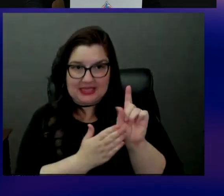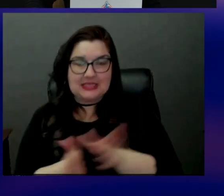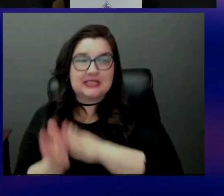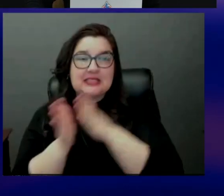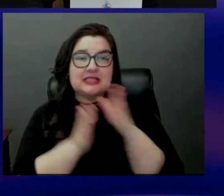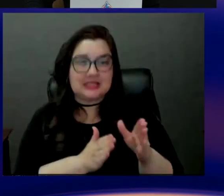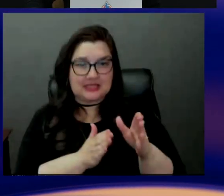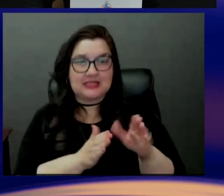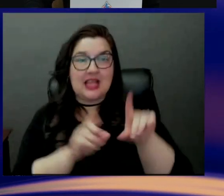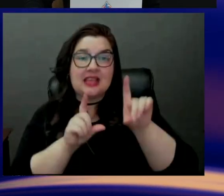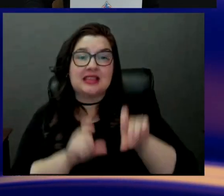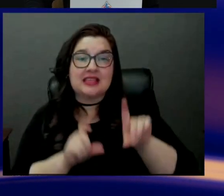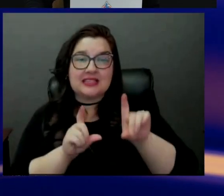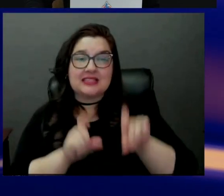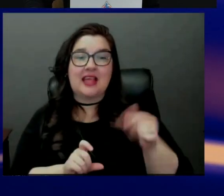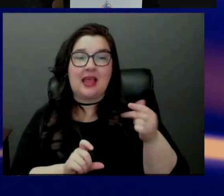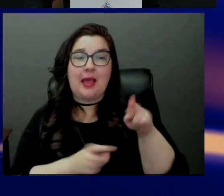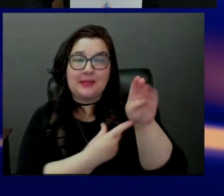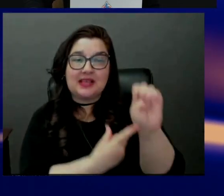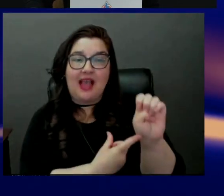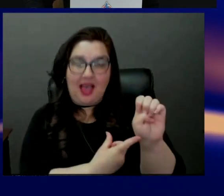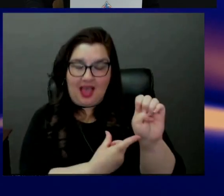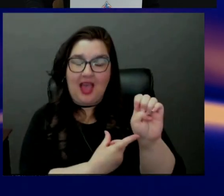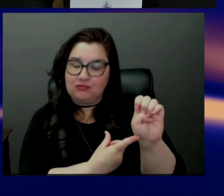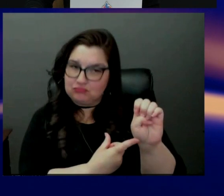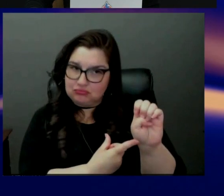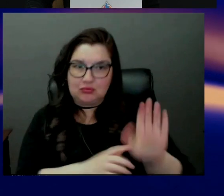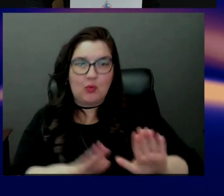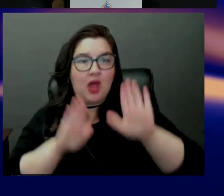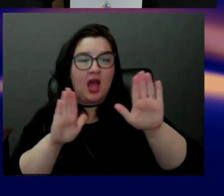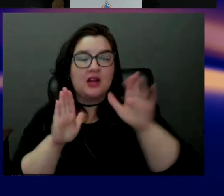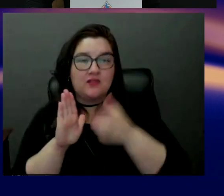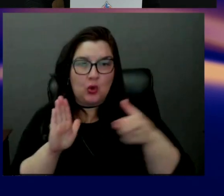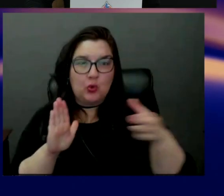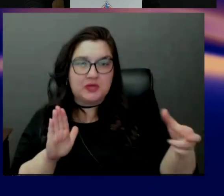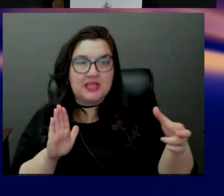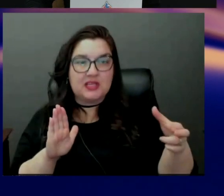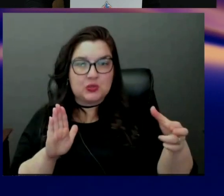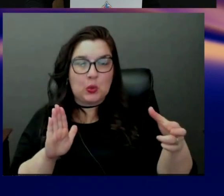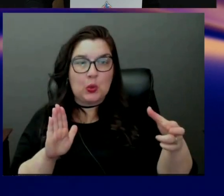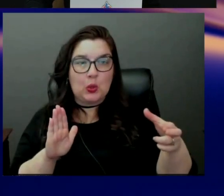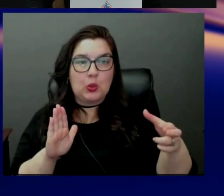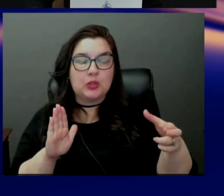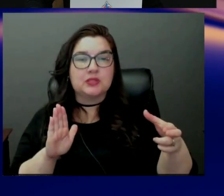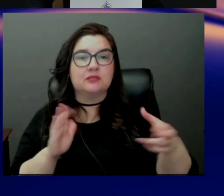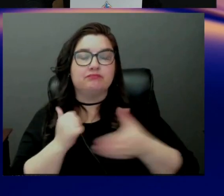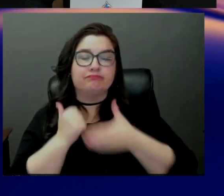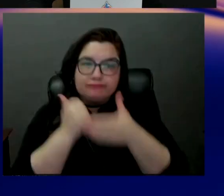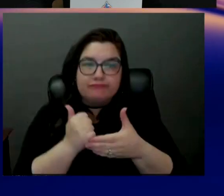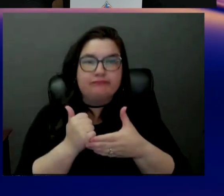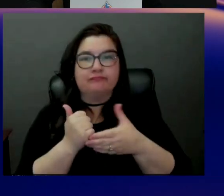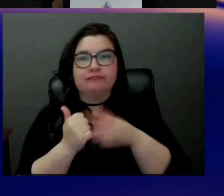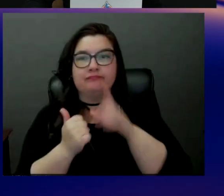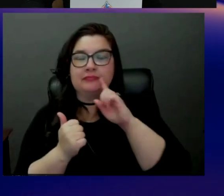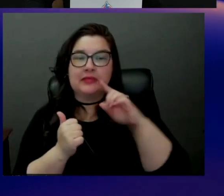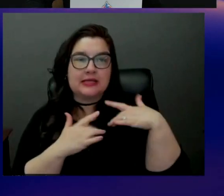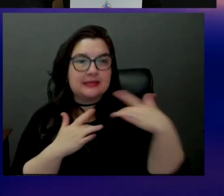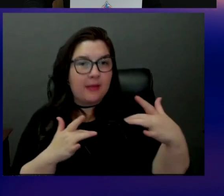and this is a great resource for you to identify the typical domains that you're gonna see for these certifications.